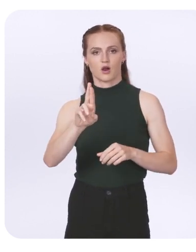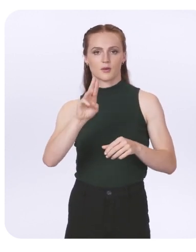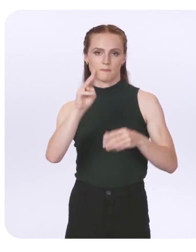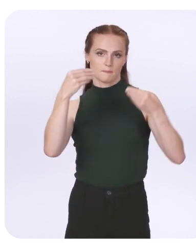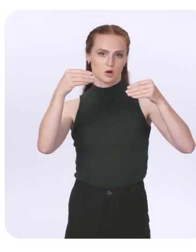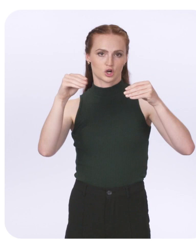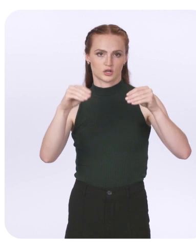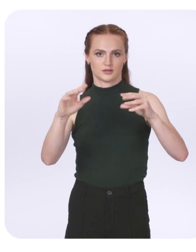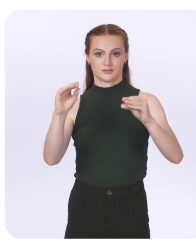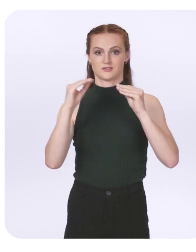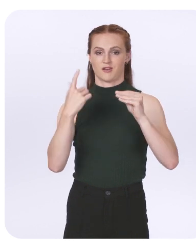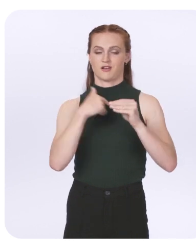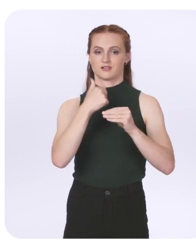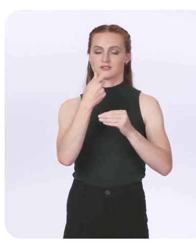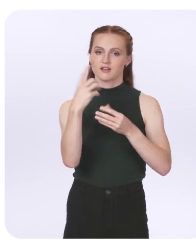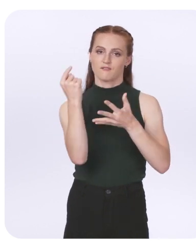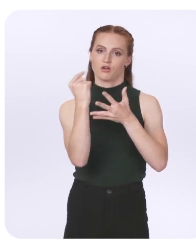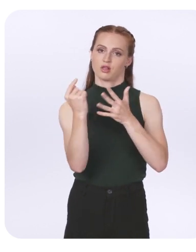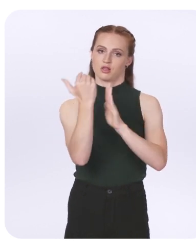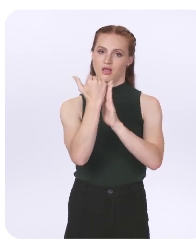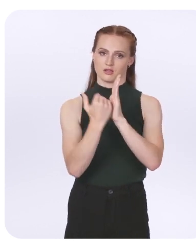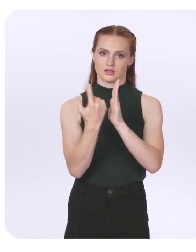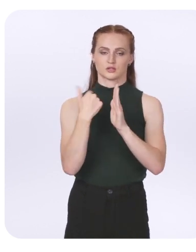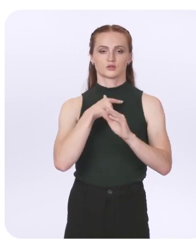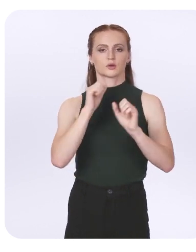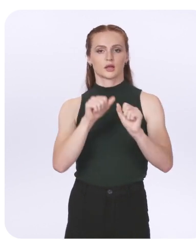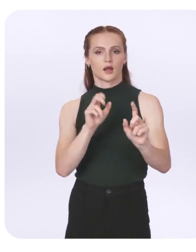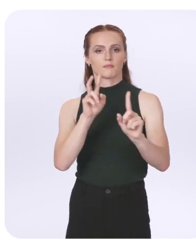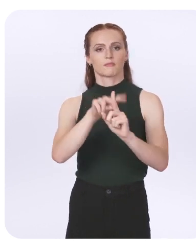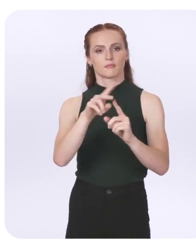that we’re able to take into the development of our next game.